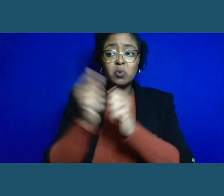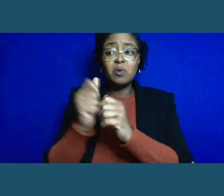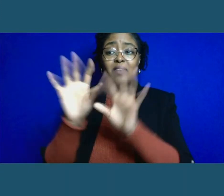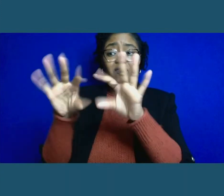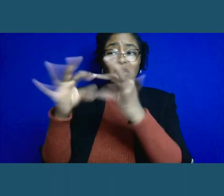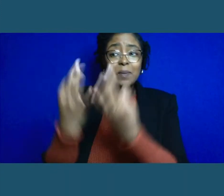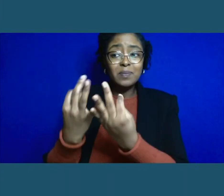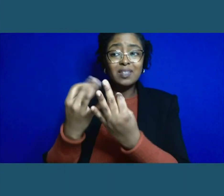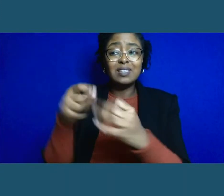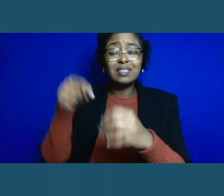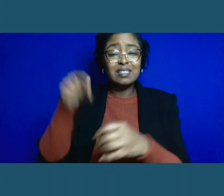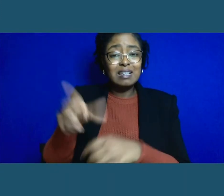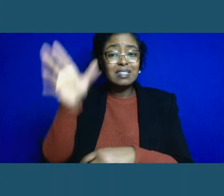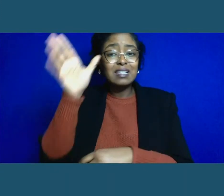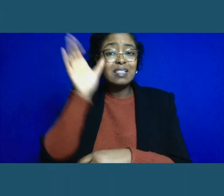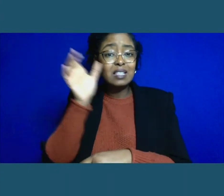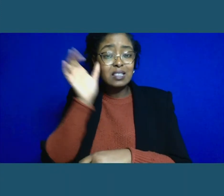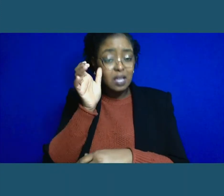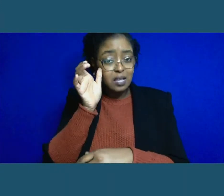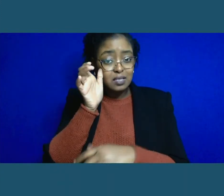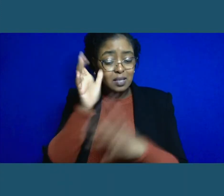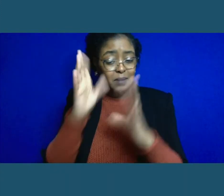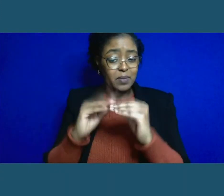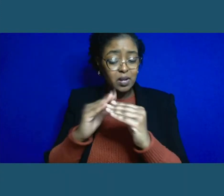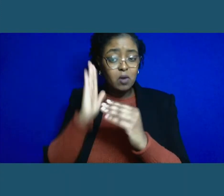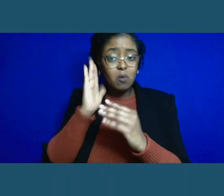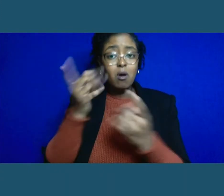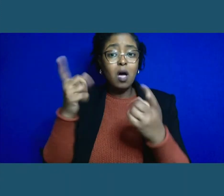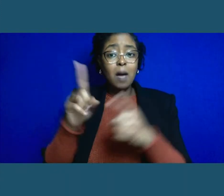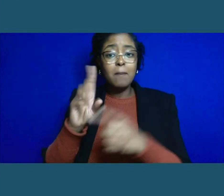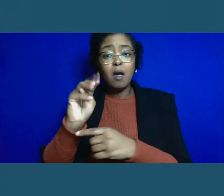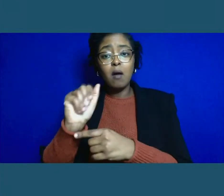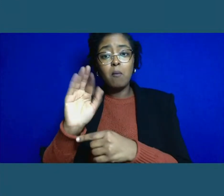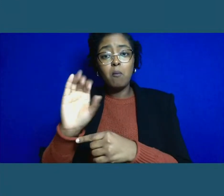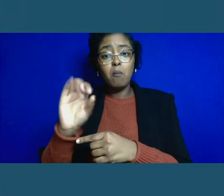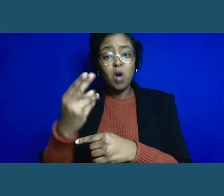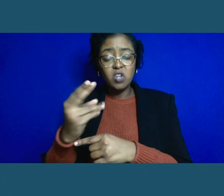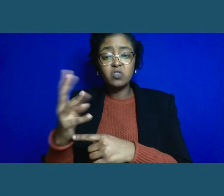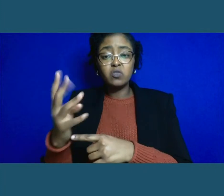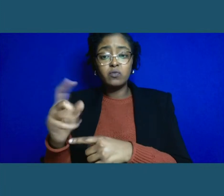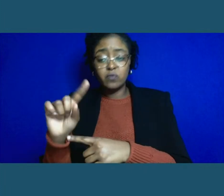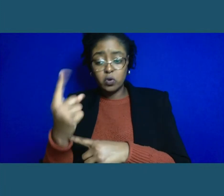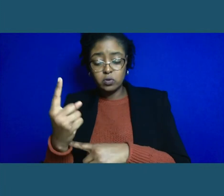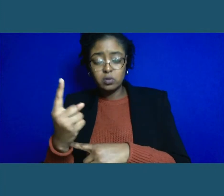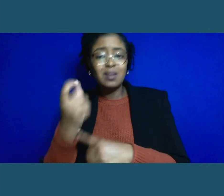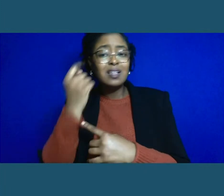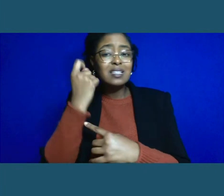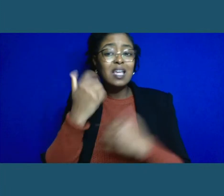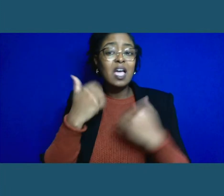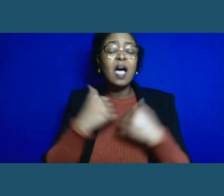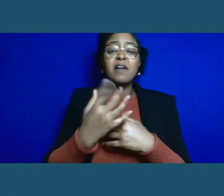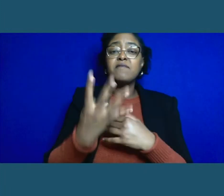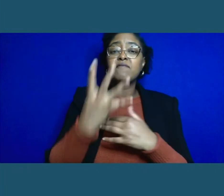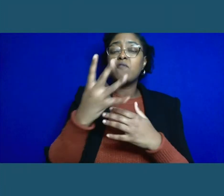later and the only concrete thing we have to share with those families is a listening session which is going to happen